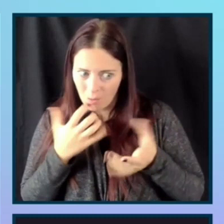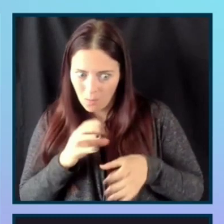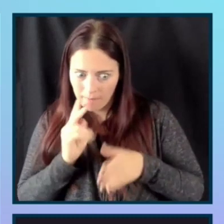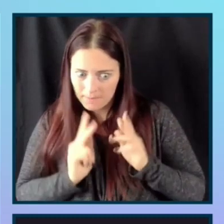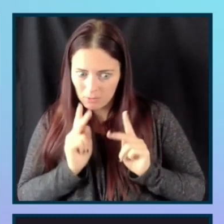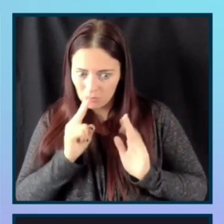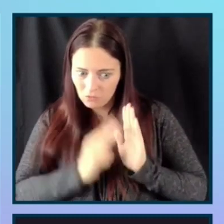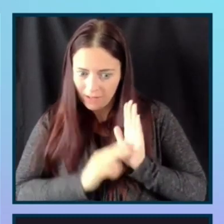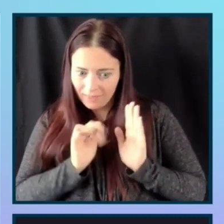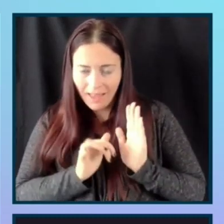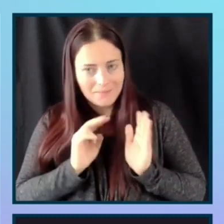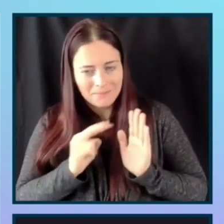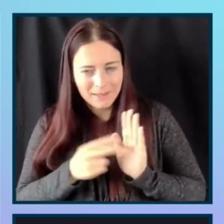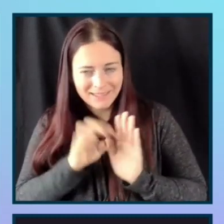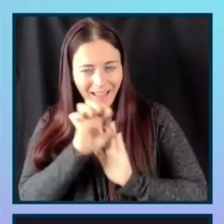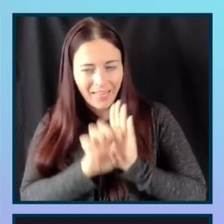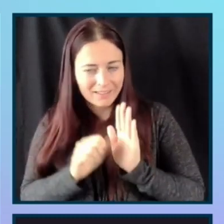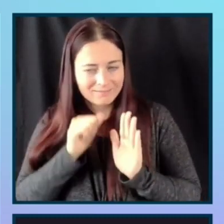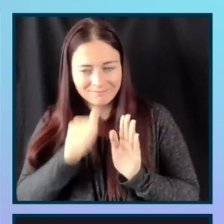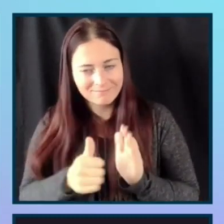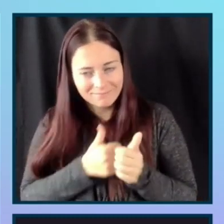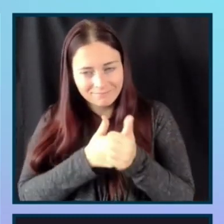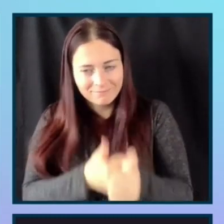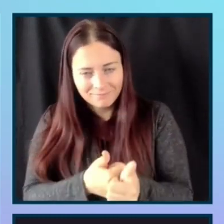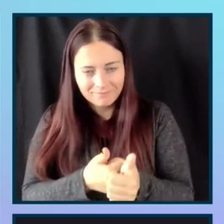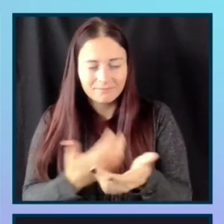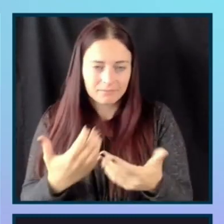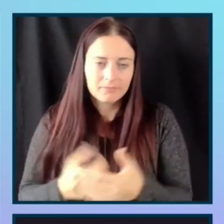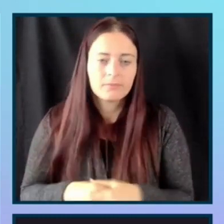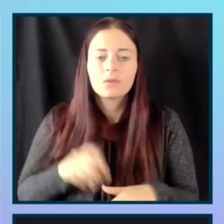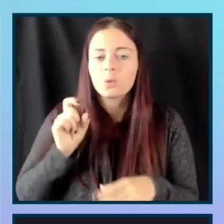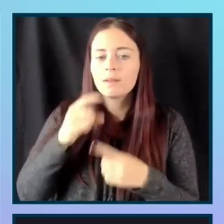Well, for me, they are considering tracking targets.